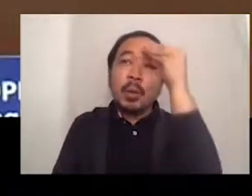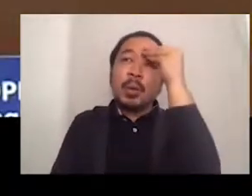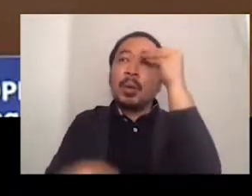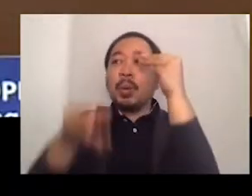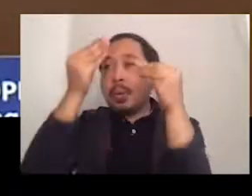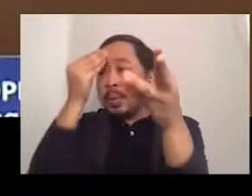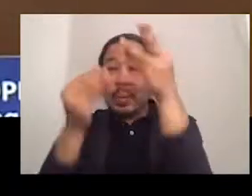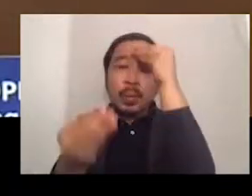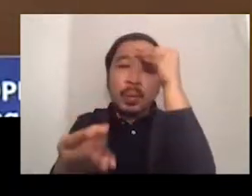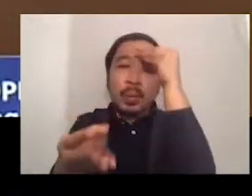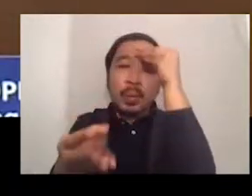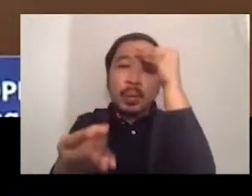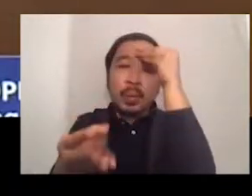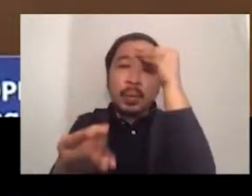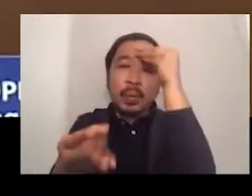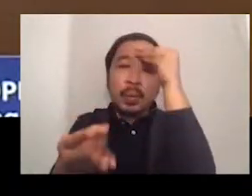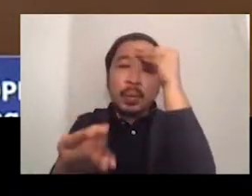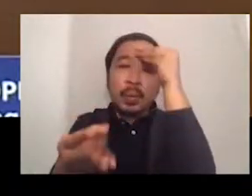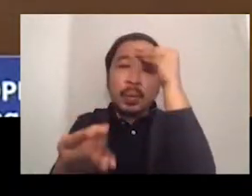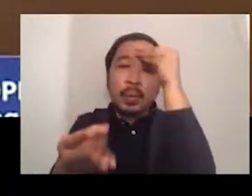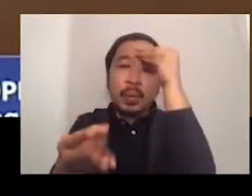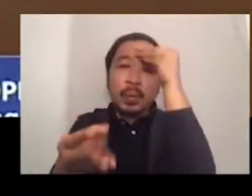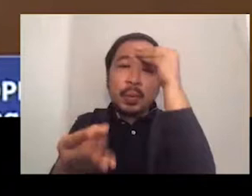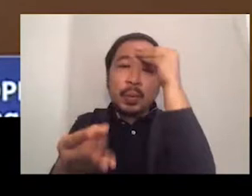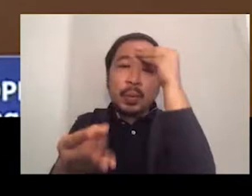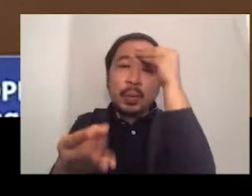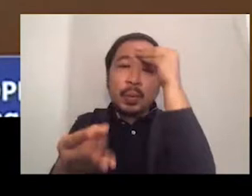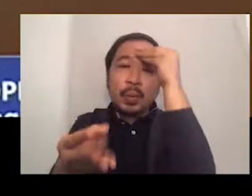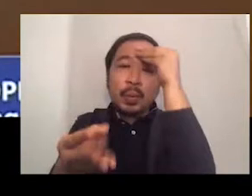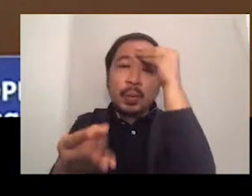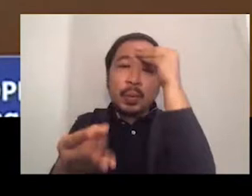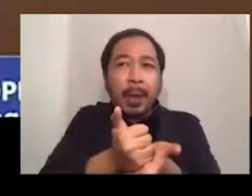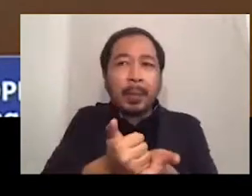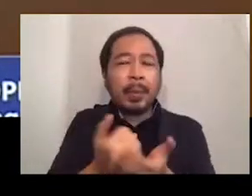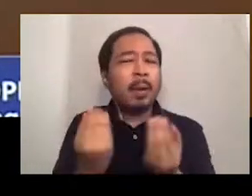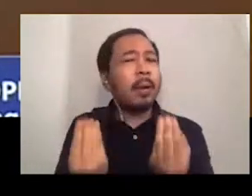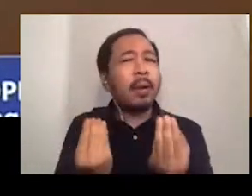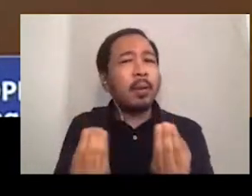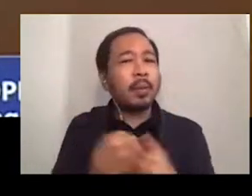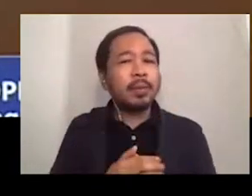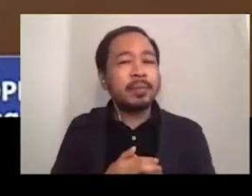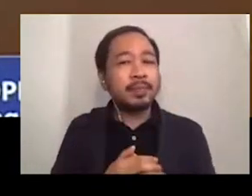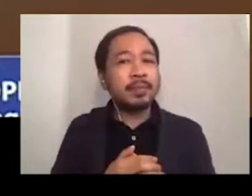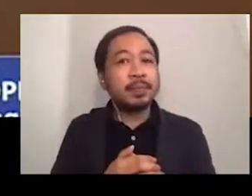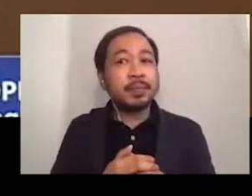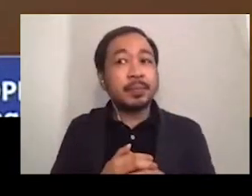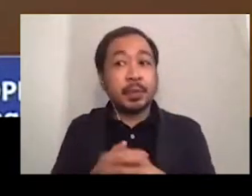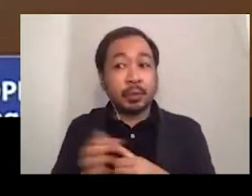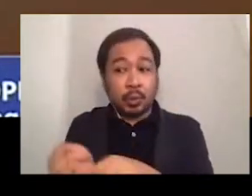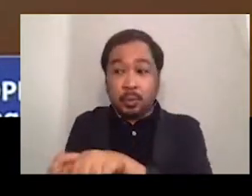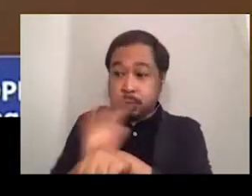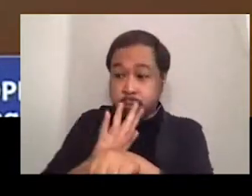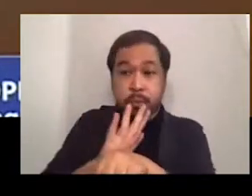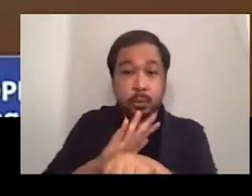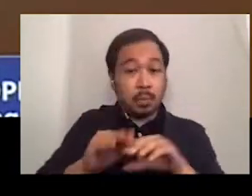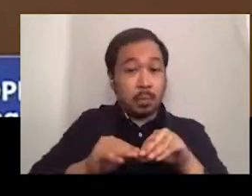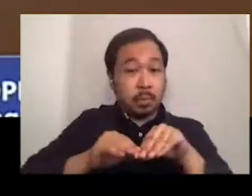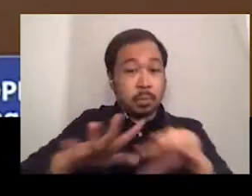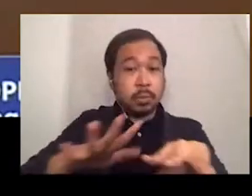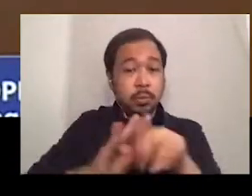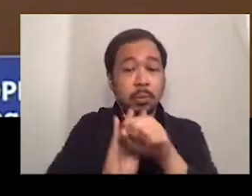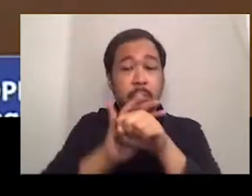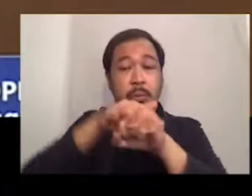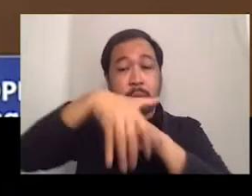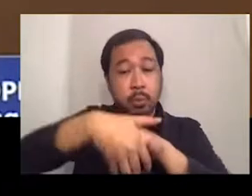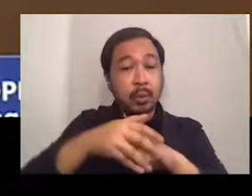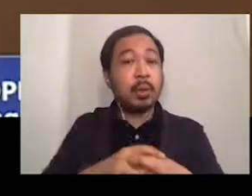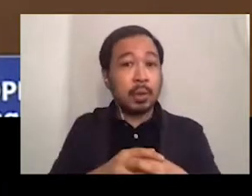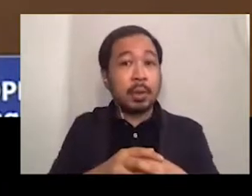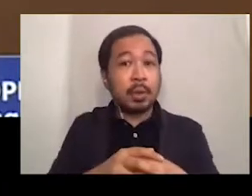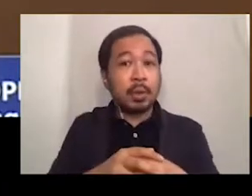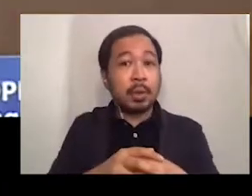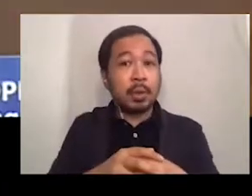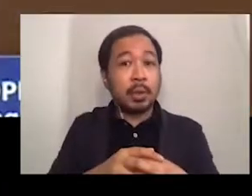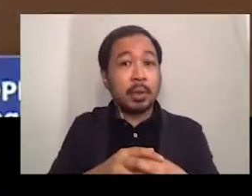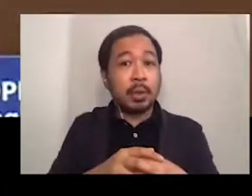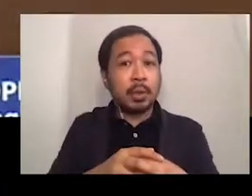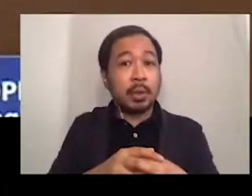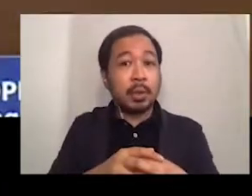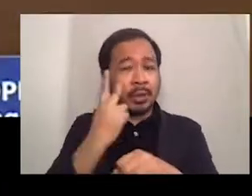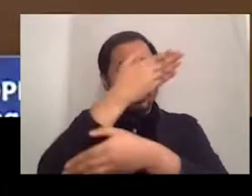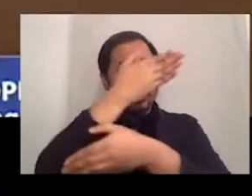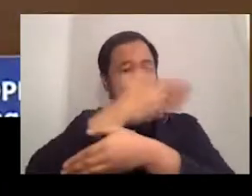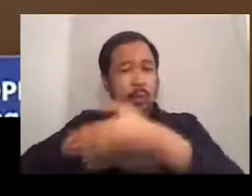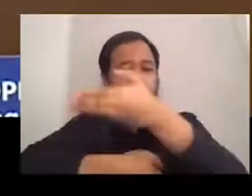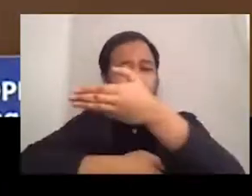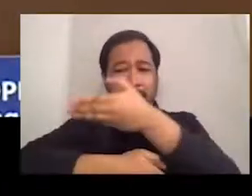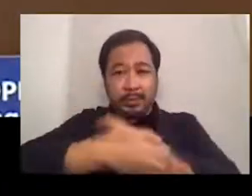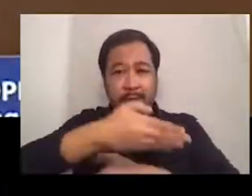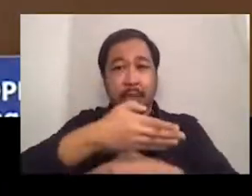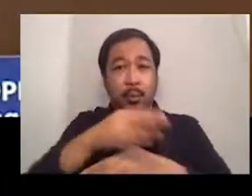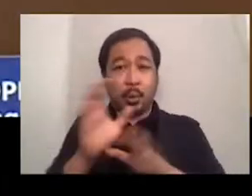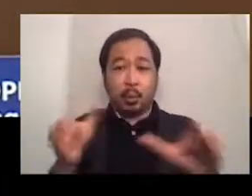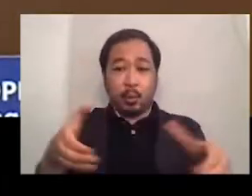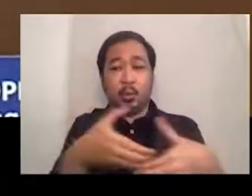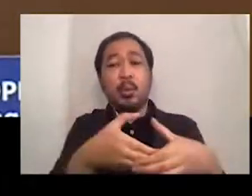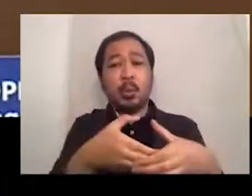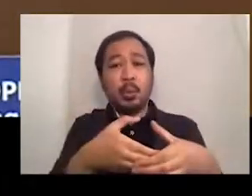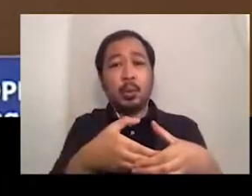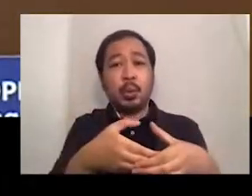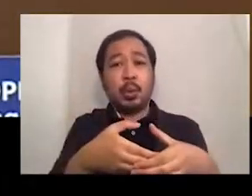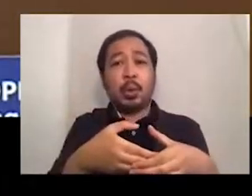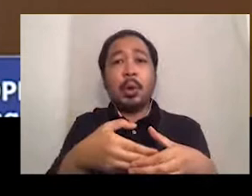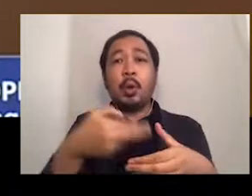Soon after the outbreak, we learned a disabled child in Hubei was infected. We worried about it.